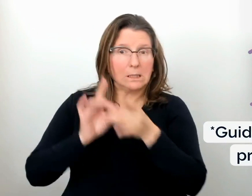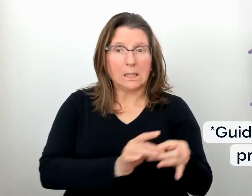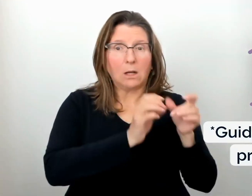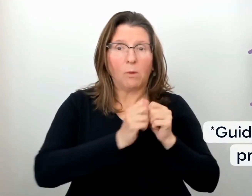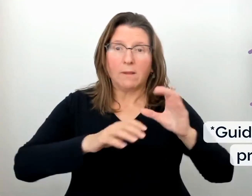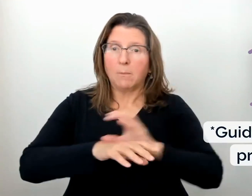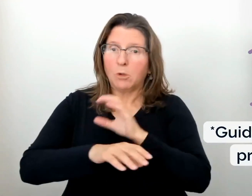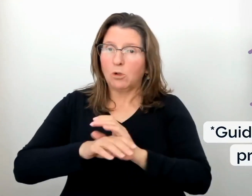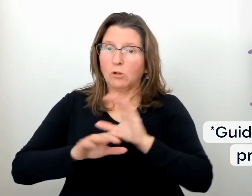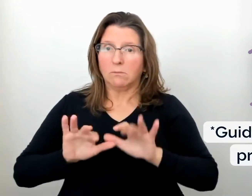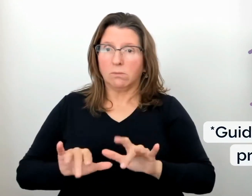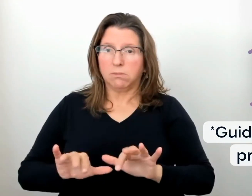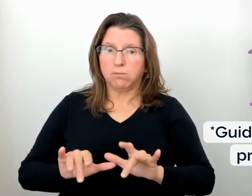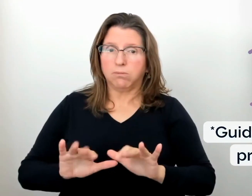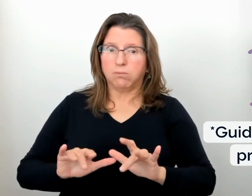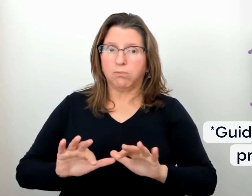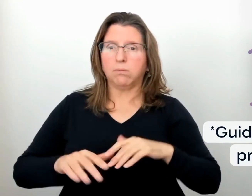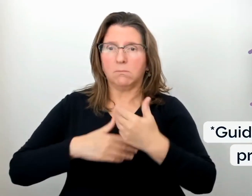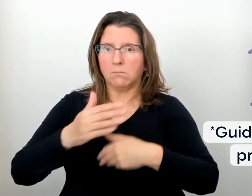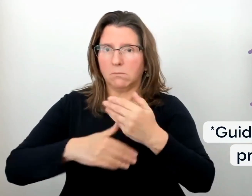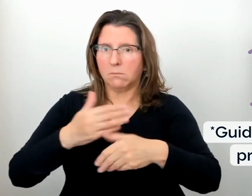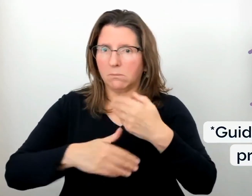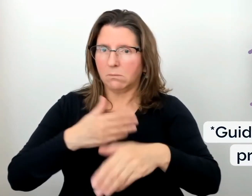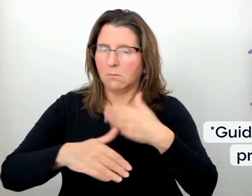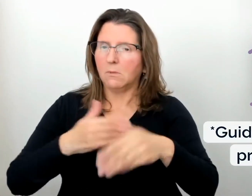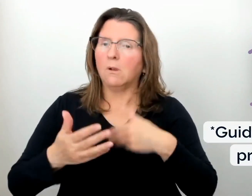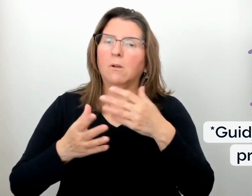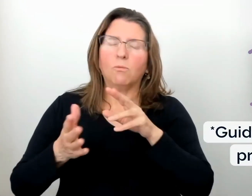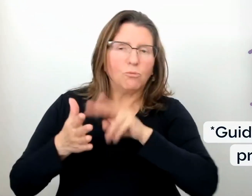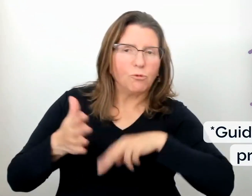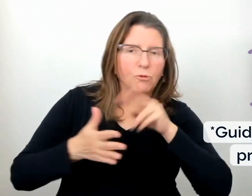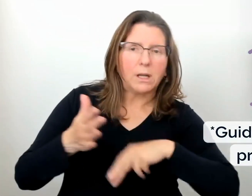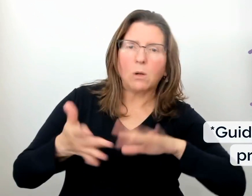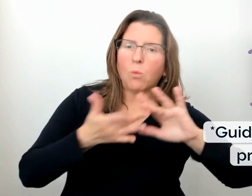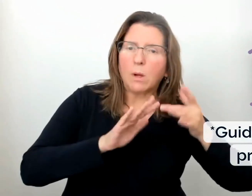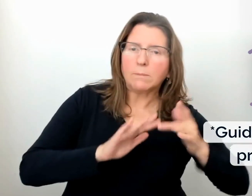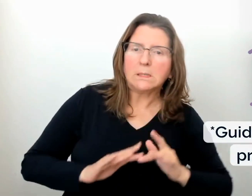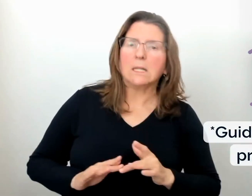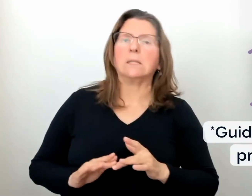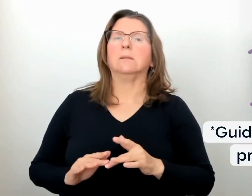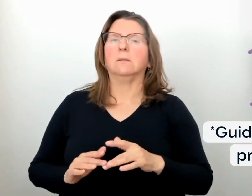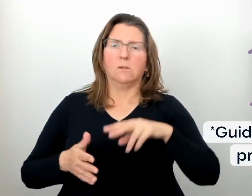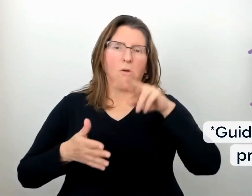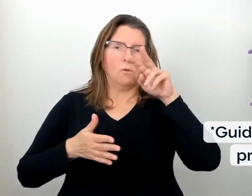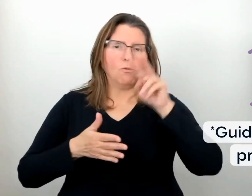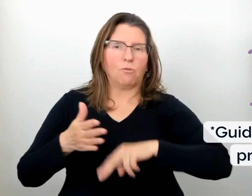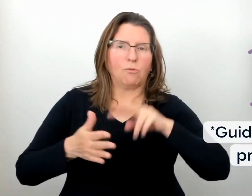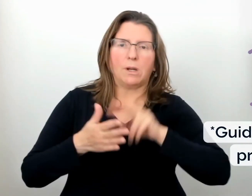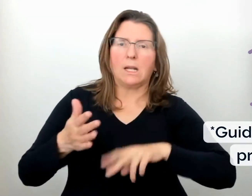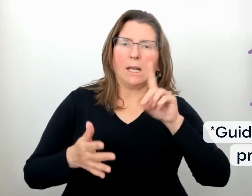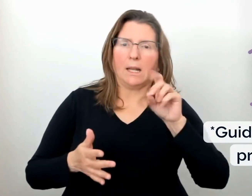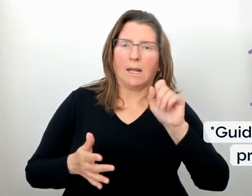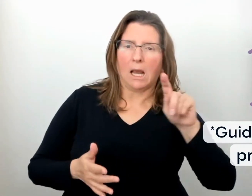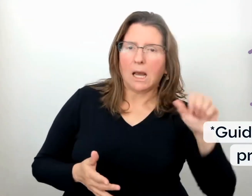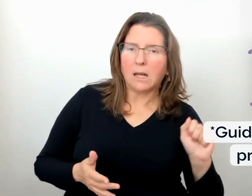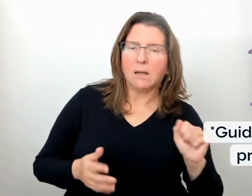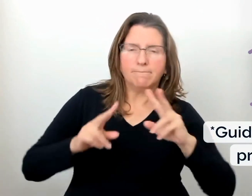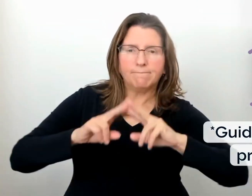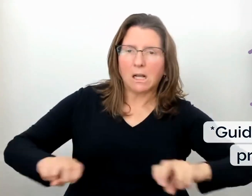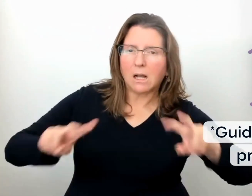Can the student use a computer or websites to read or synthesize the information and deepen the visualization?